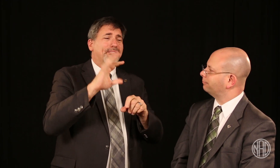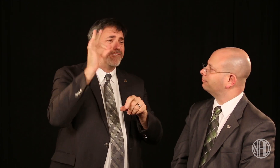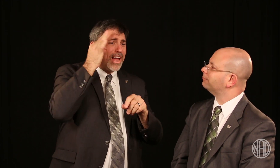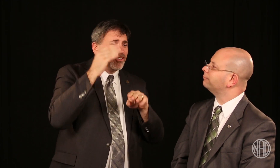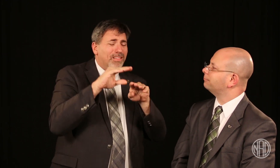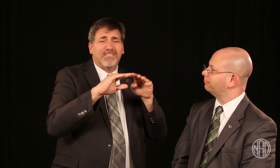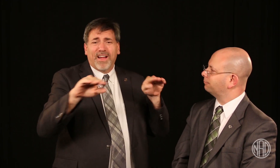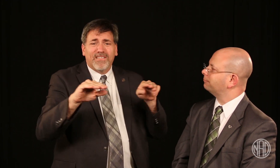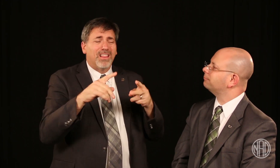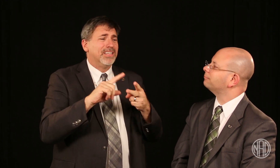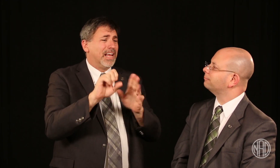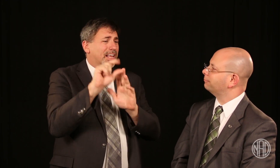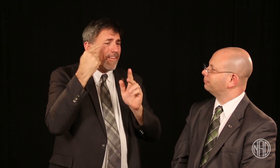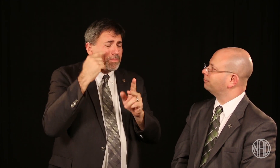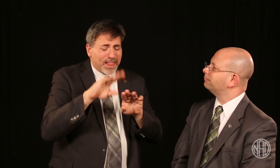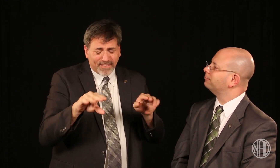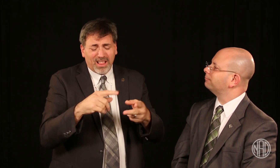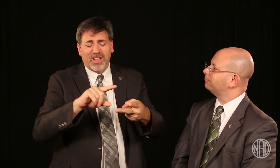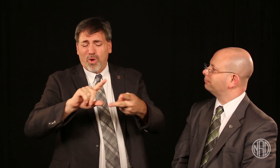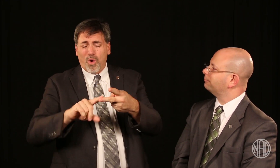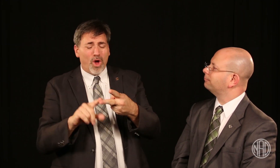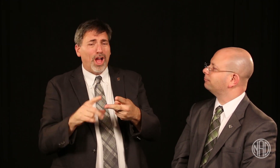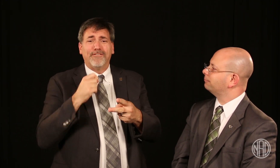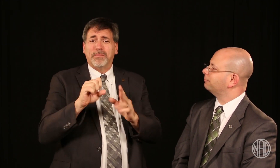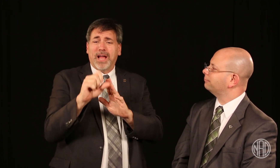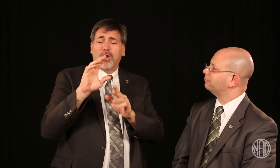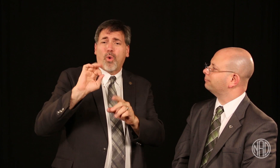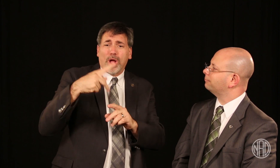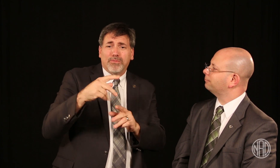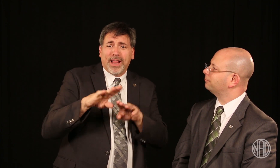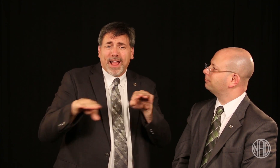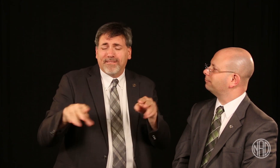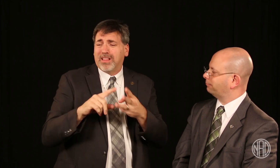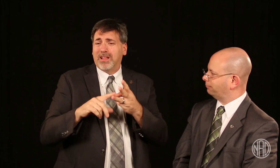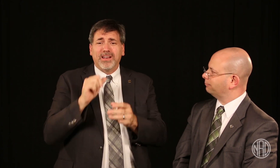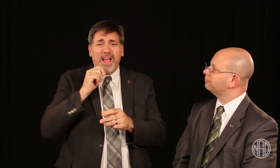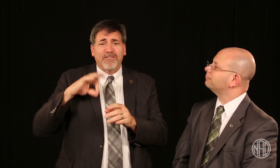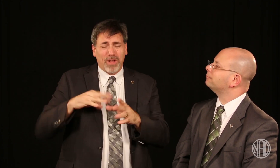including individuals from the federal government, corporate, and non-profit organizations.